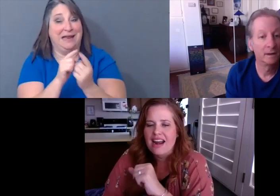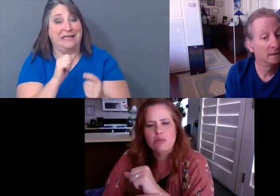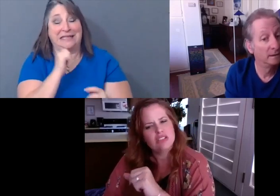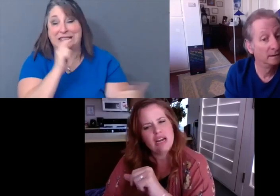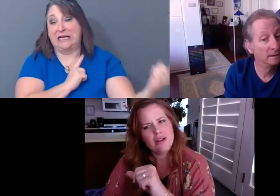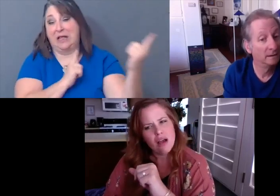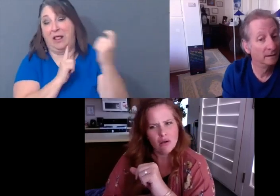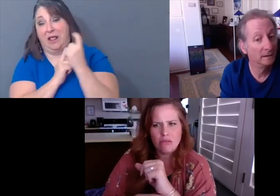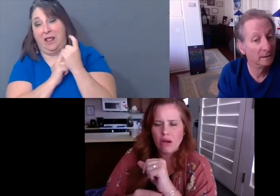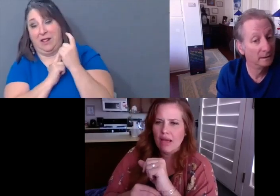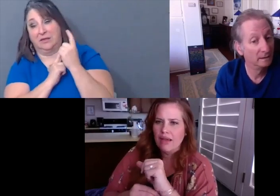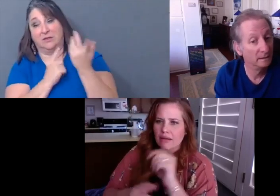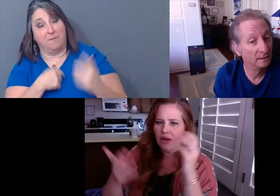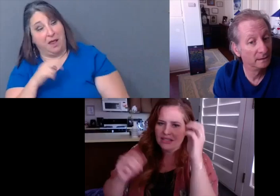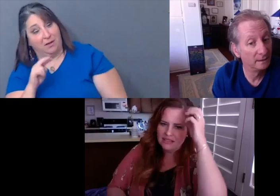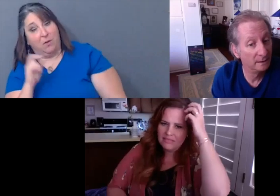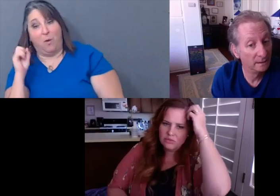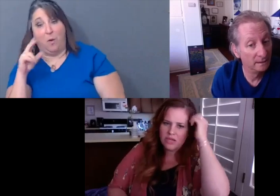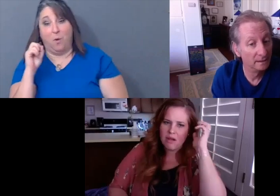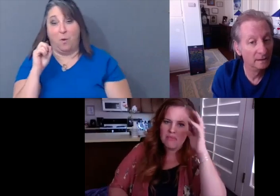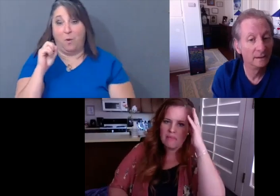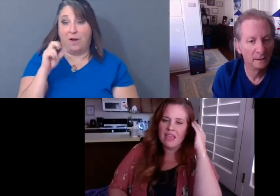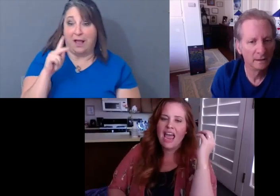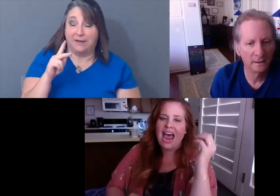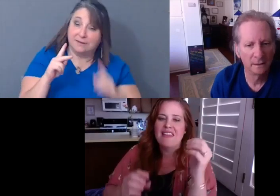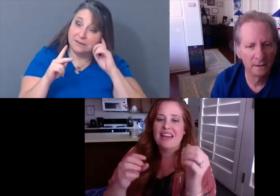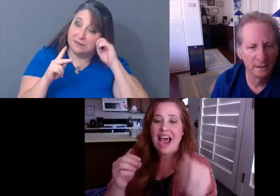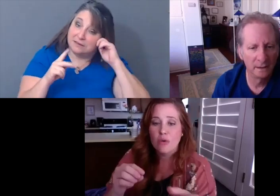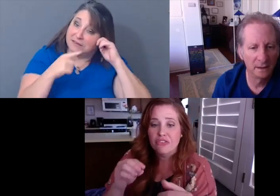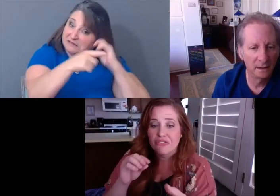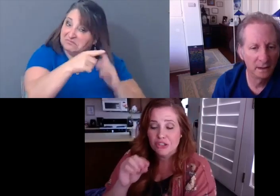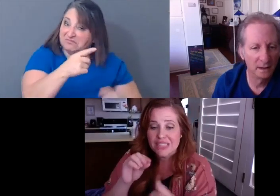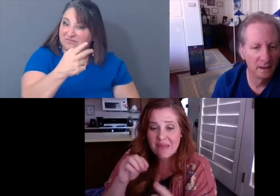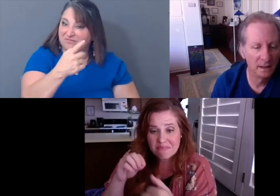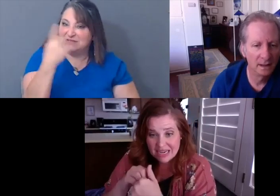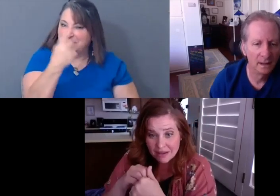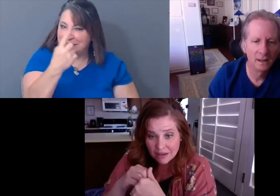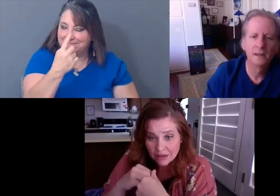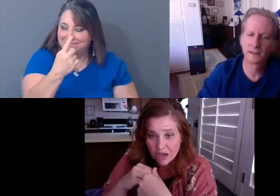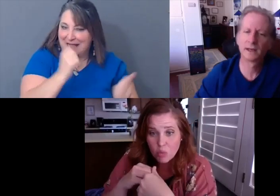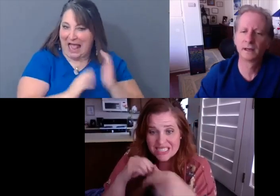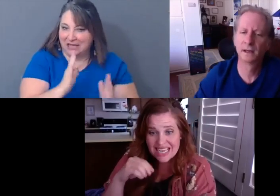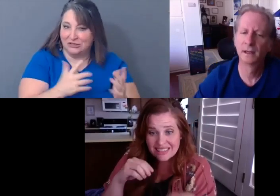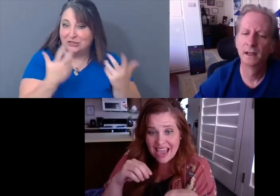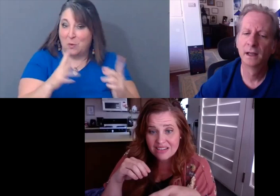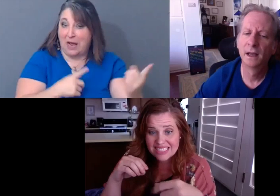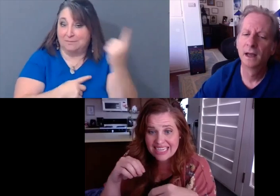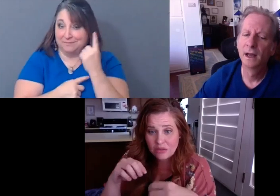And I was just kind of like, oh, okay. You know, I guess he doesn't want to come out to meet me. And then our first time meeting was in that scene